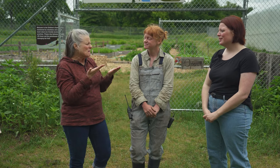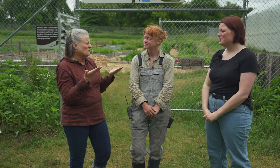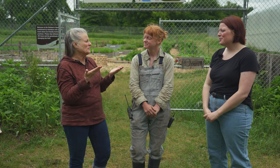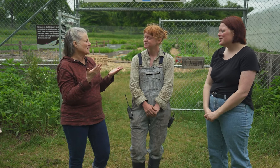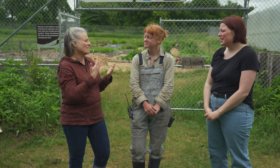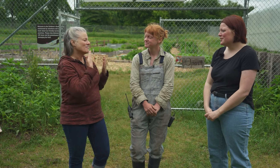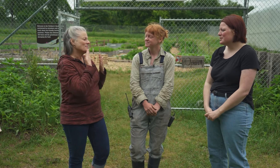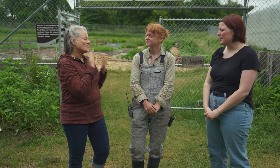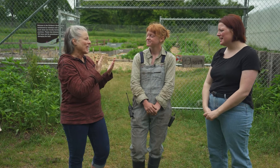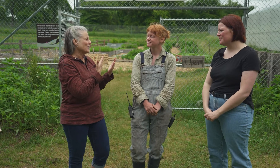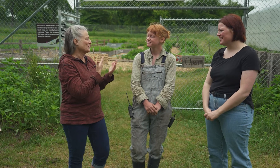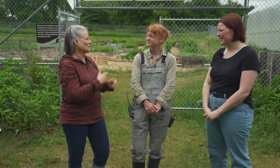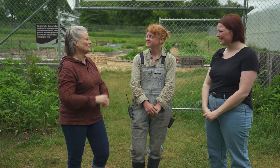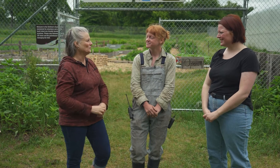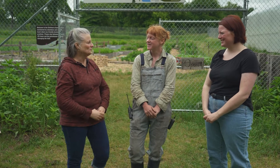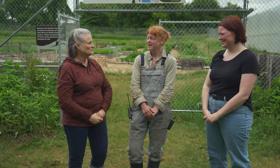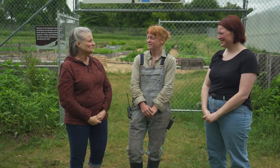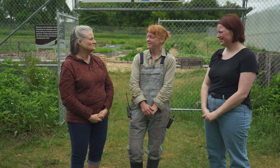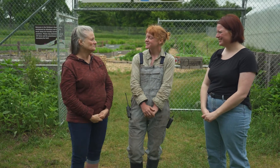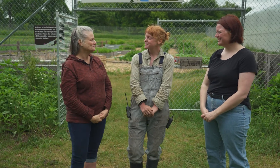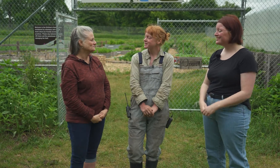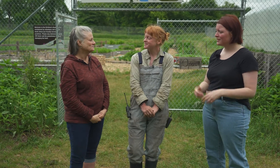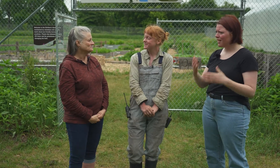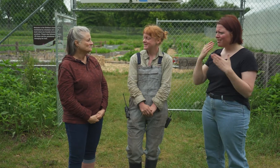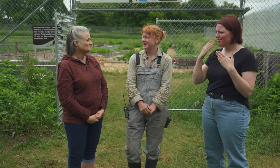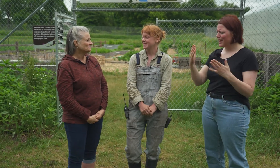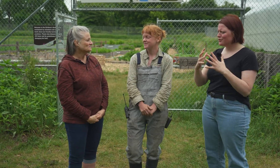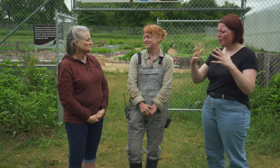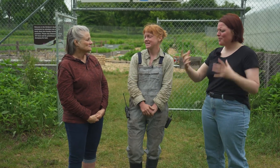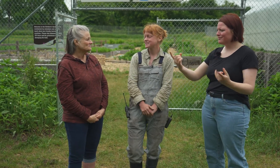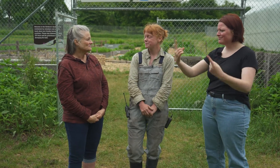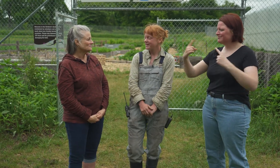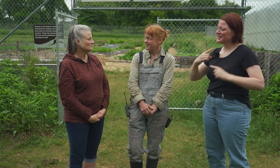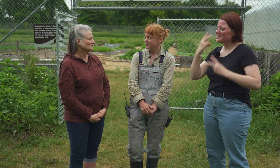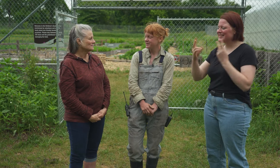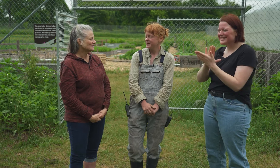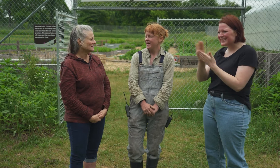really appreciate you explaining everything. Well, thanks so much for visiting. It was nice to meet you